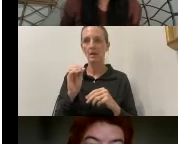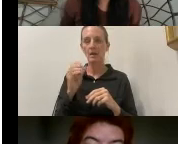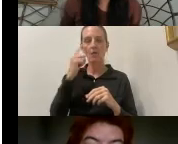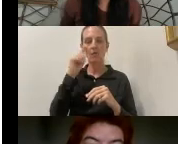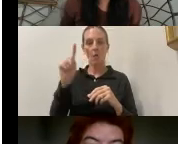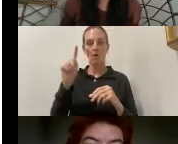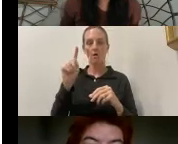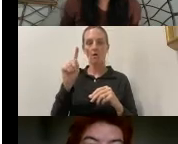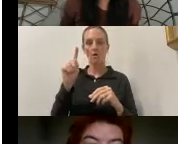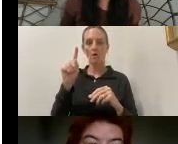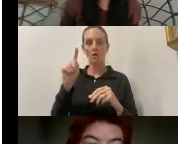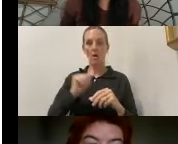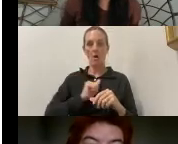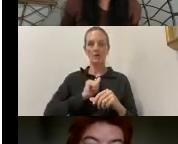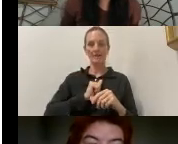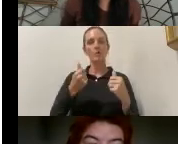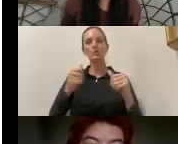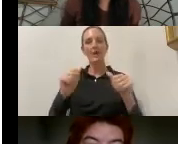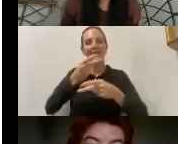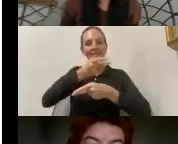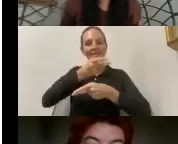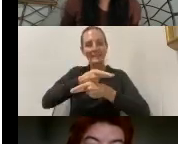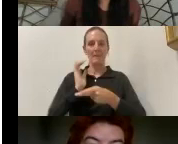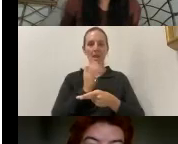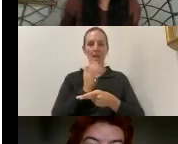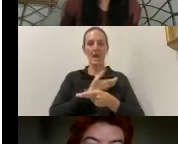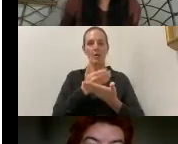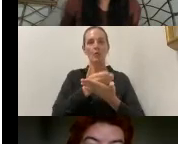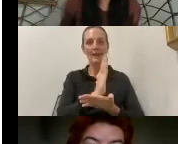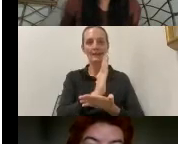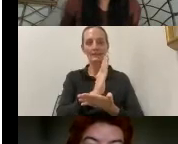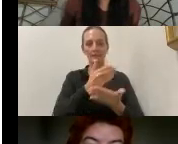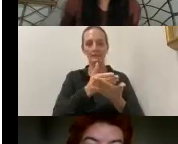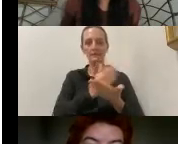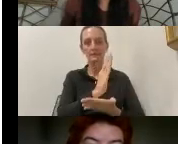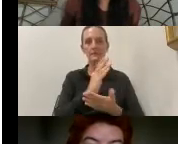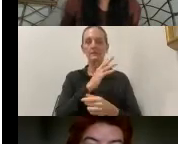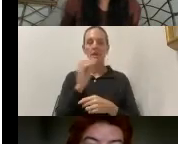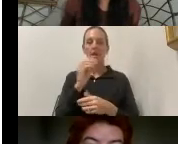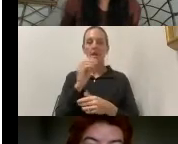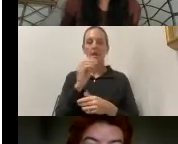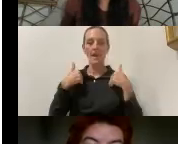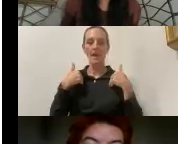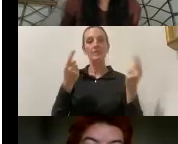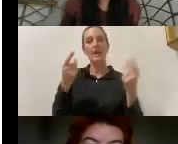to assert our rights and the pros that we have going on for us are that we have a two-Chief